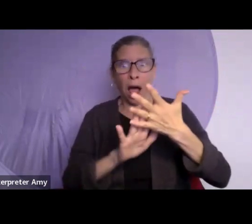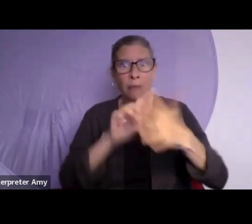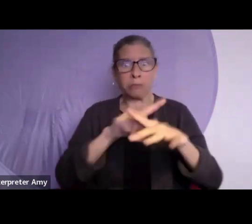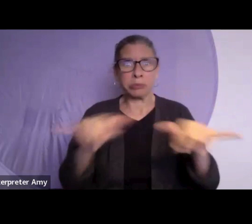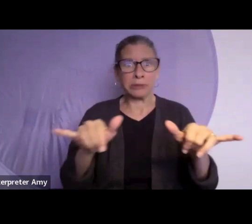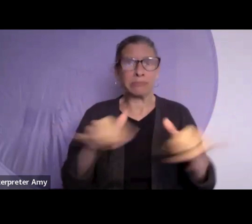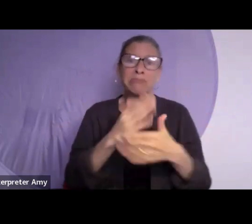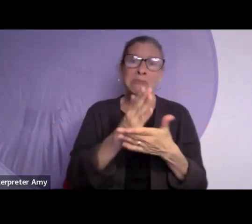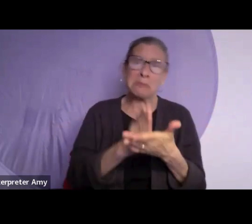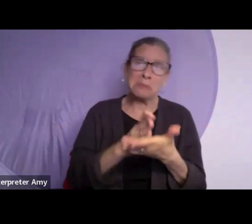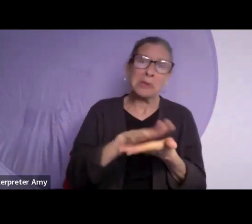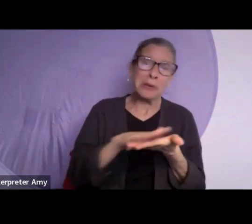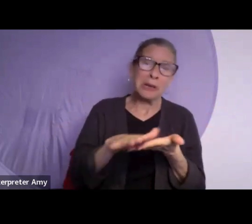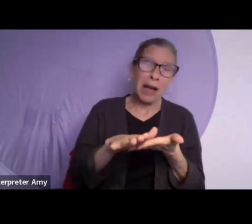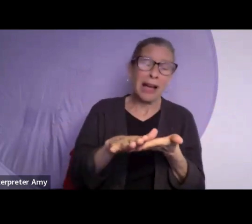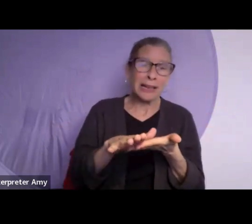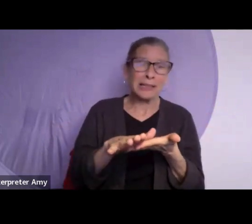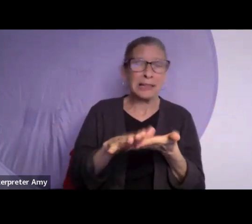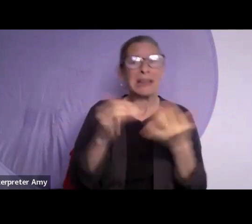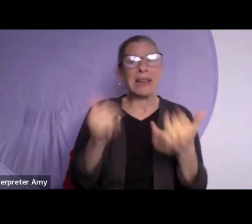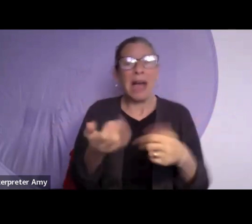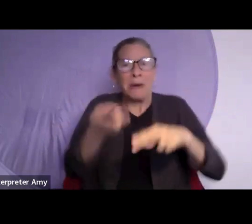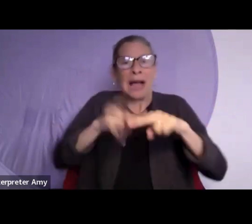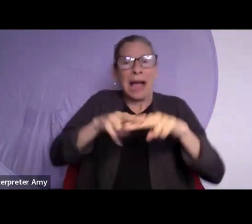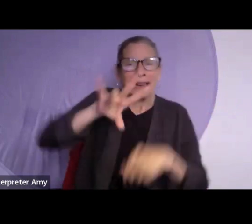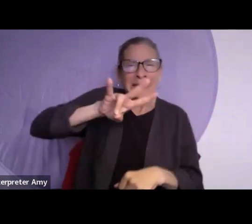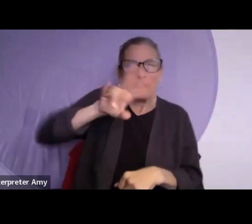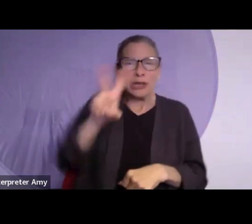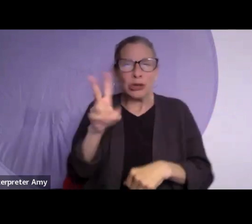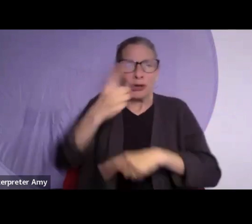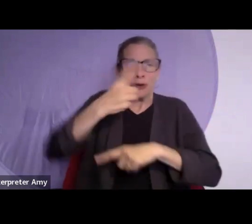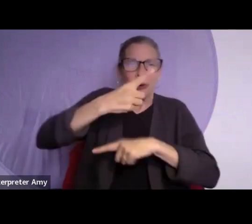my thing now it's 72 hours. And we try to take films from that